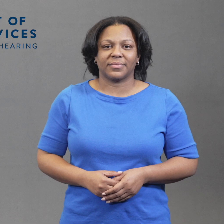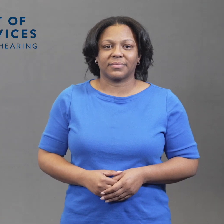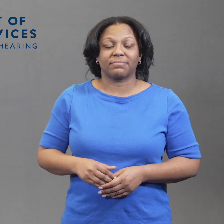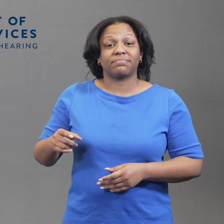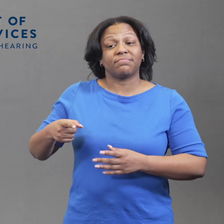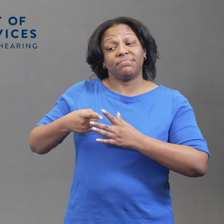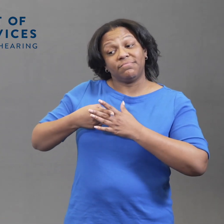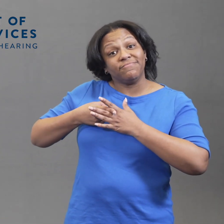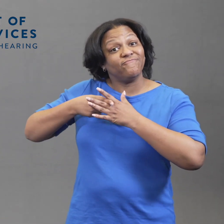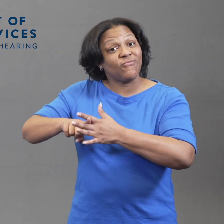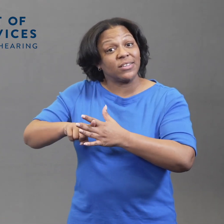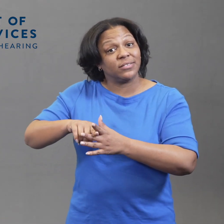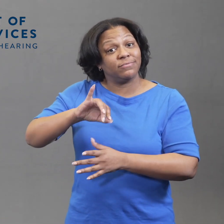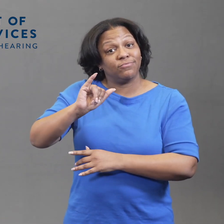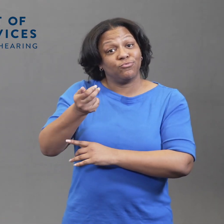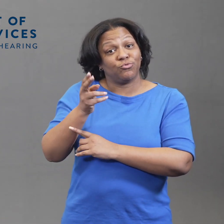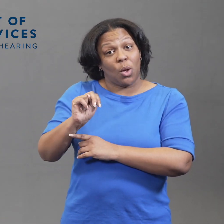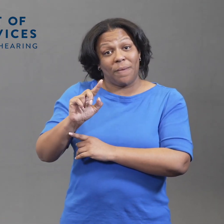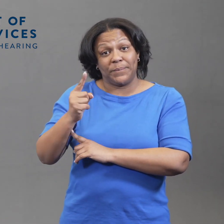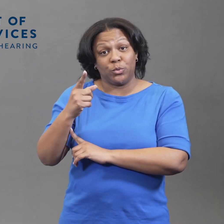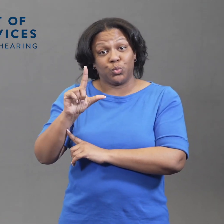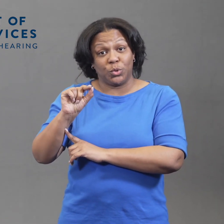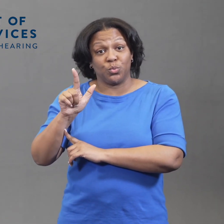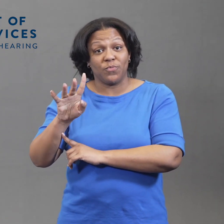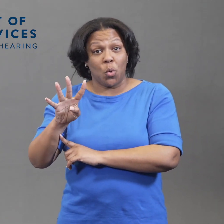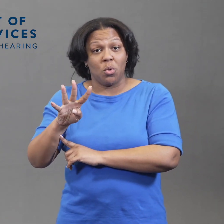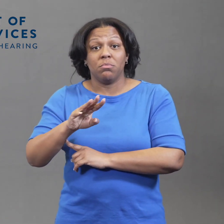Starting Jan. 1 2024,